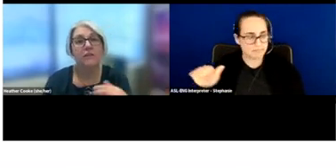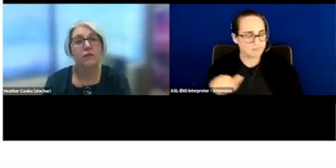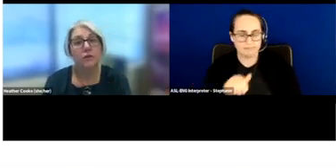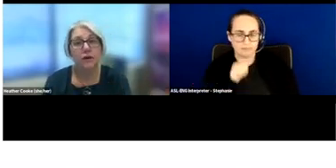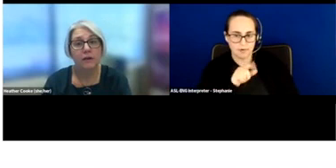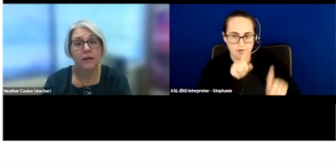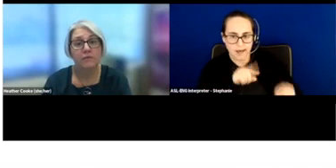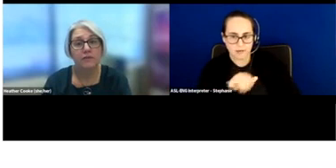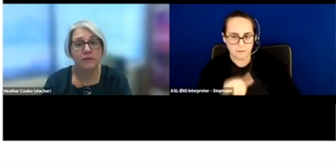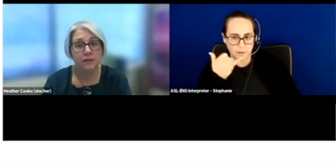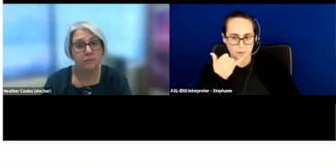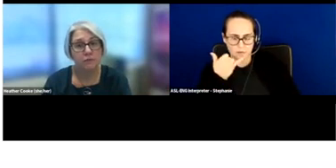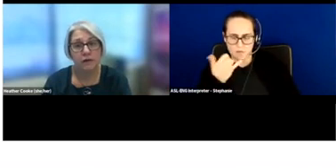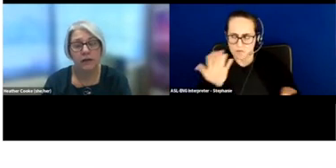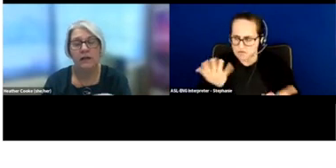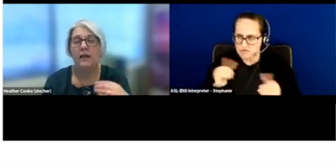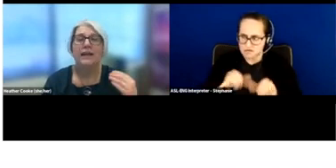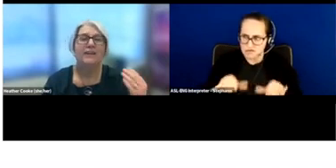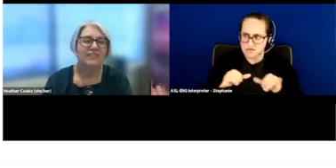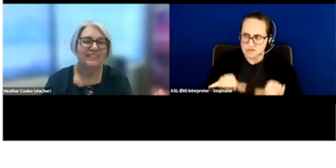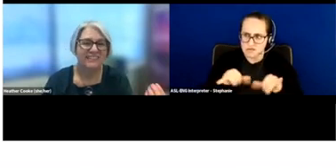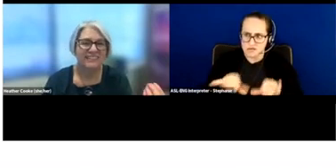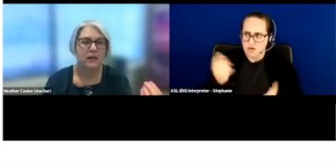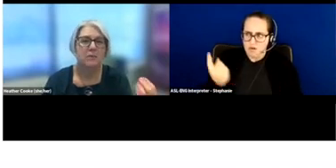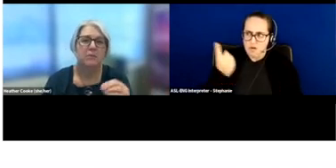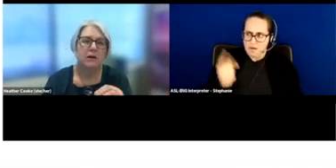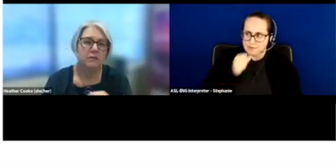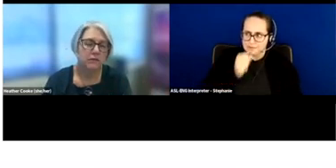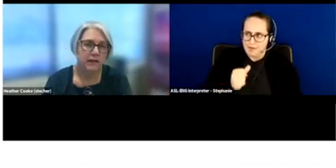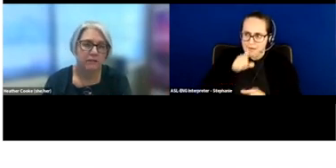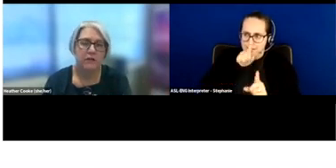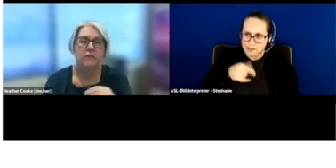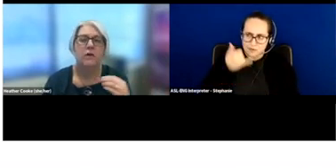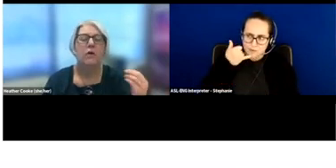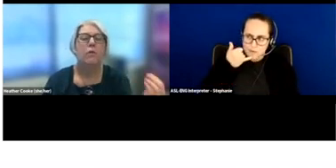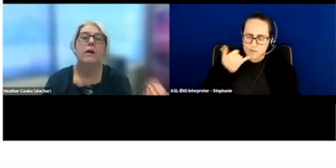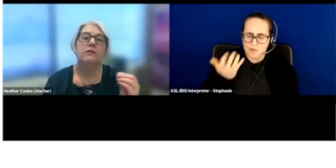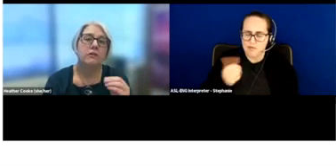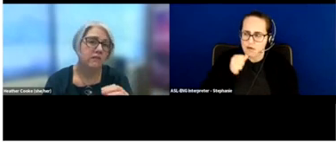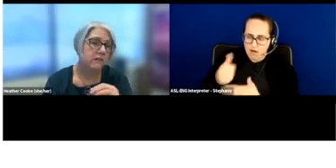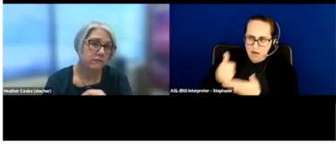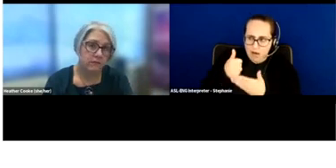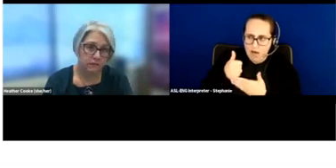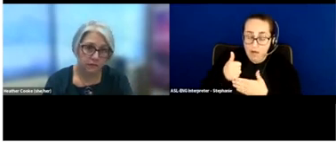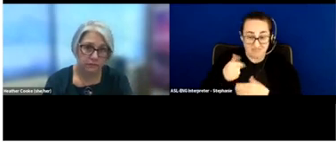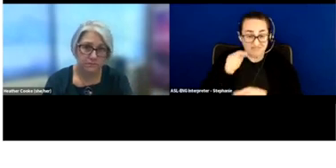floor are becoming frustrated with Laura. And how she doesn't help her partner with transfers? What should Stephen do?